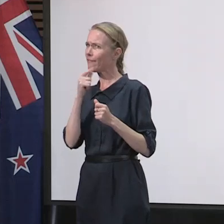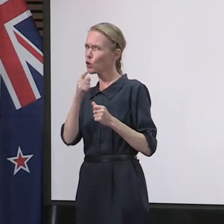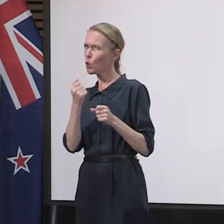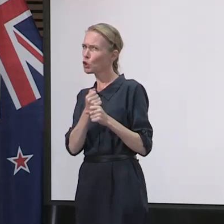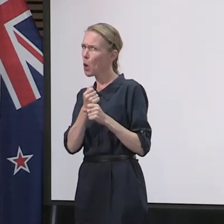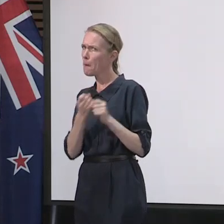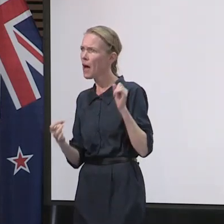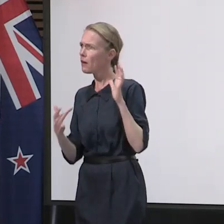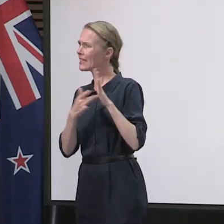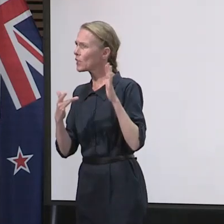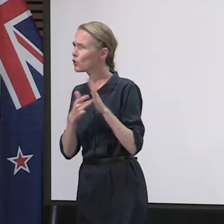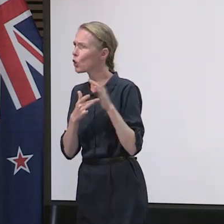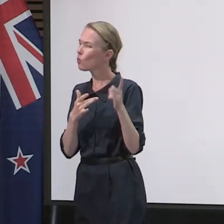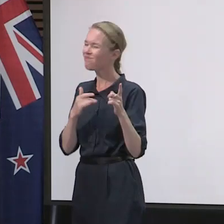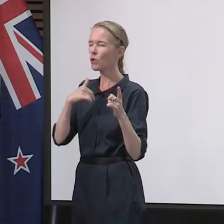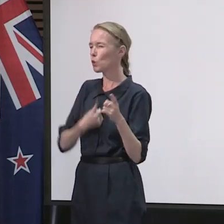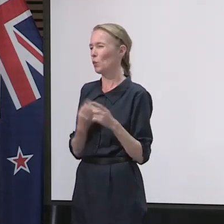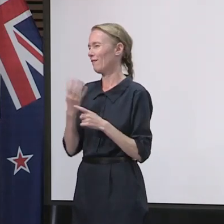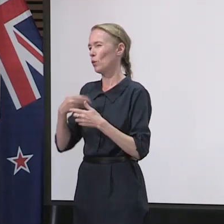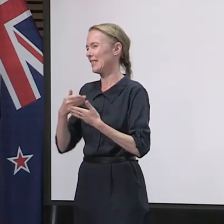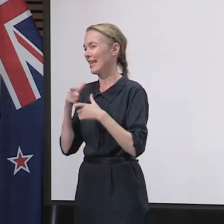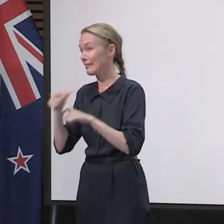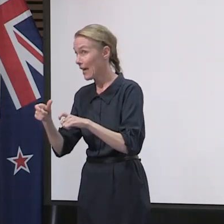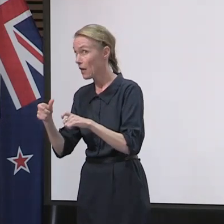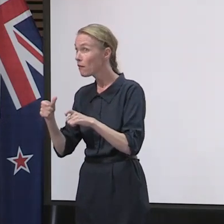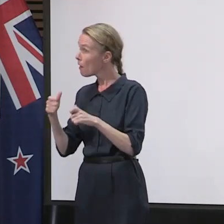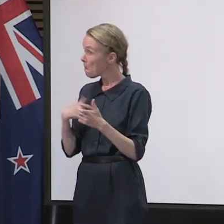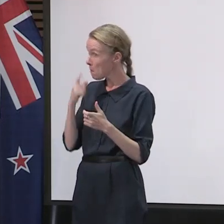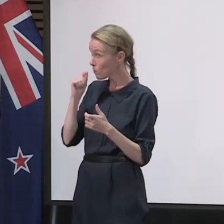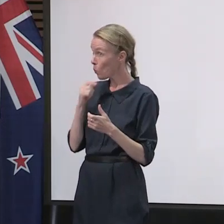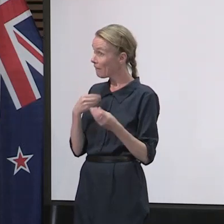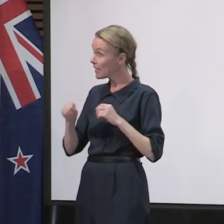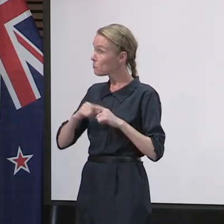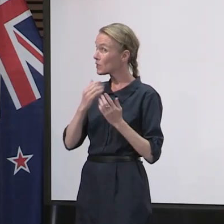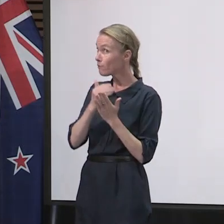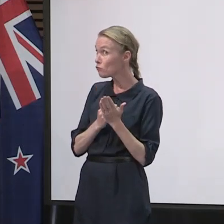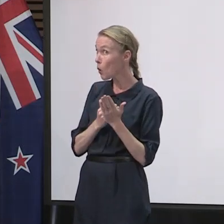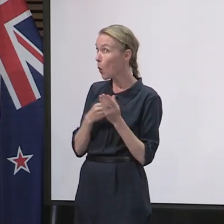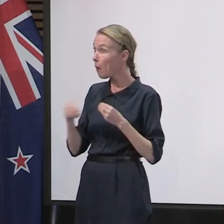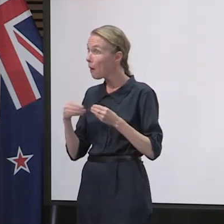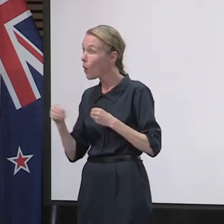ramp it up, if there's border restrictions loosened for